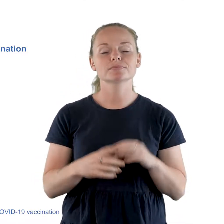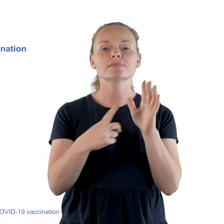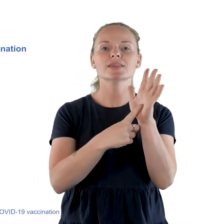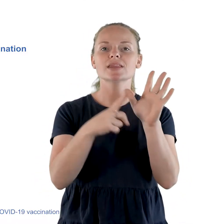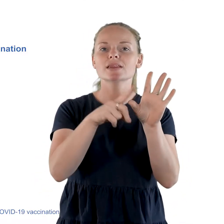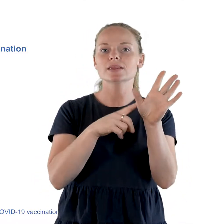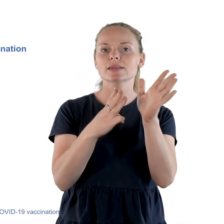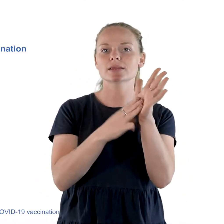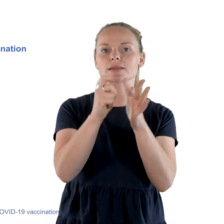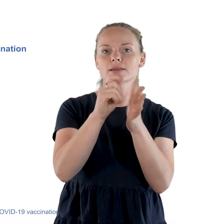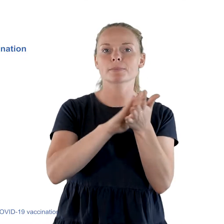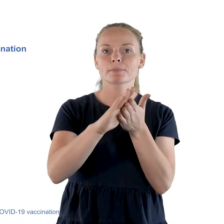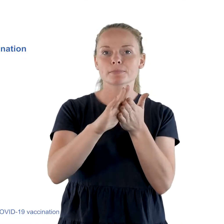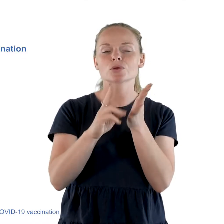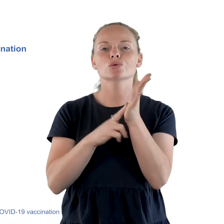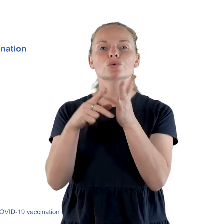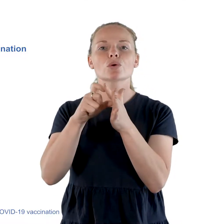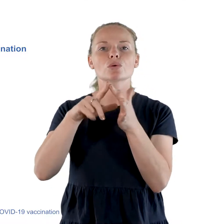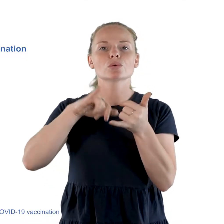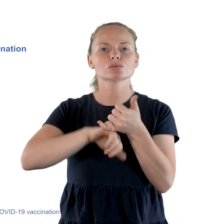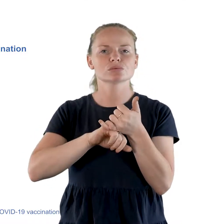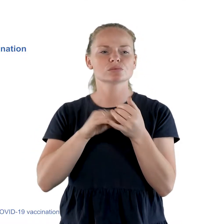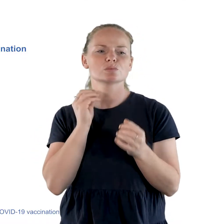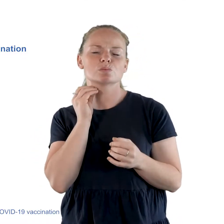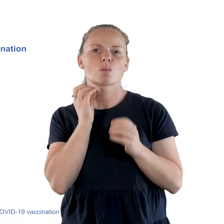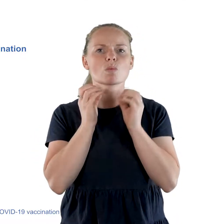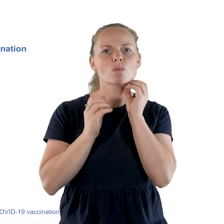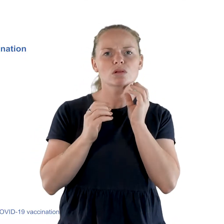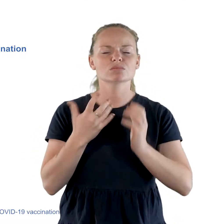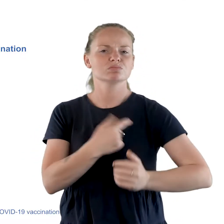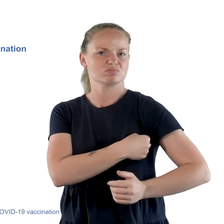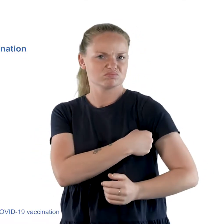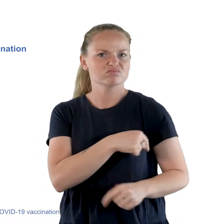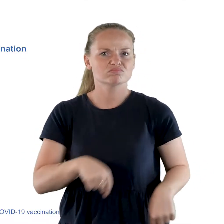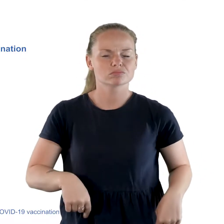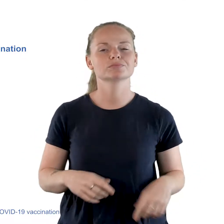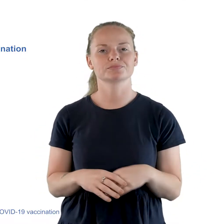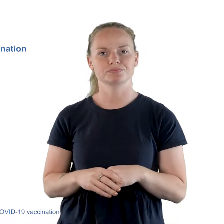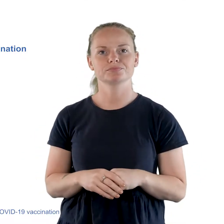enlarged lymph nodes